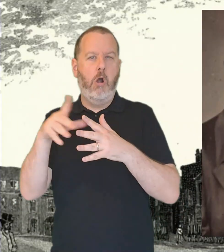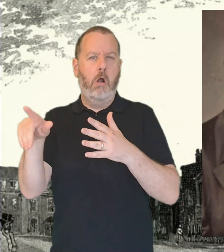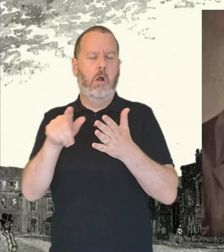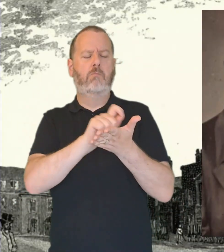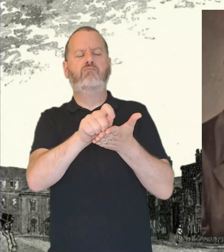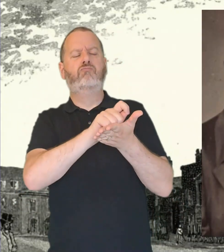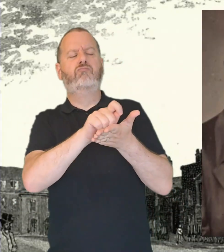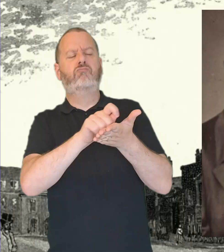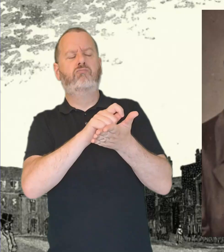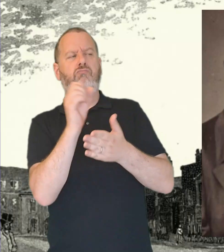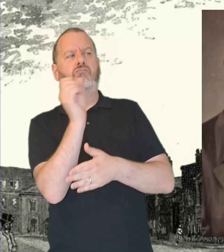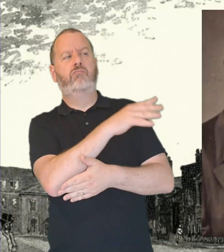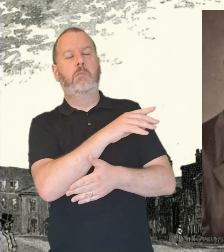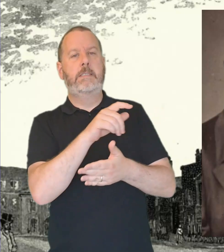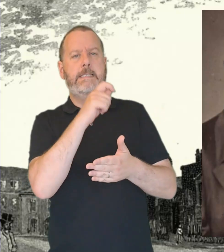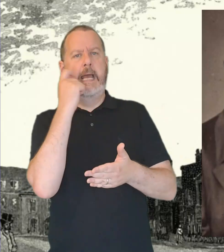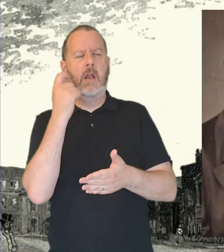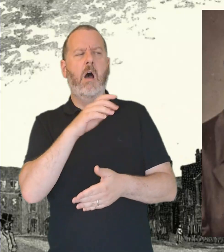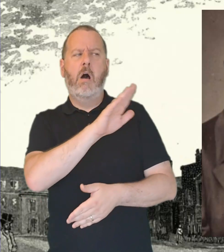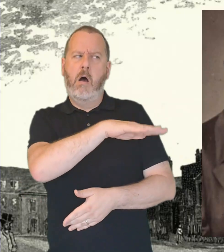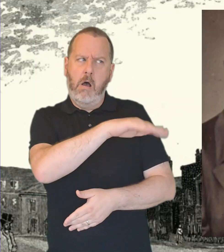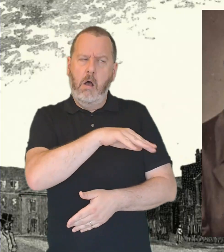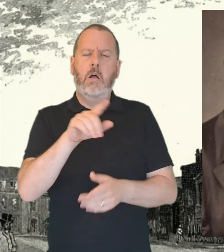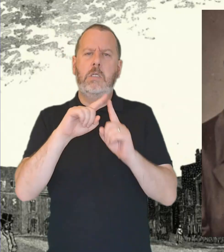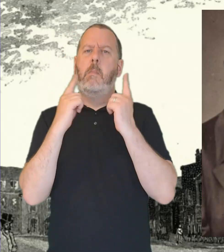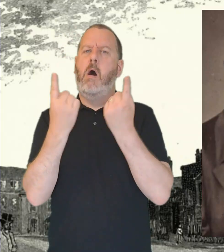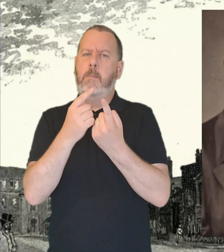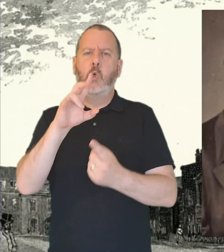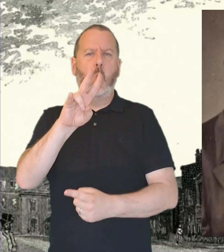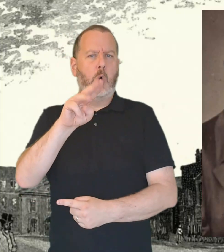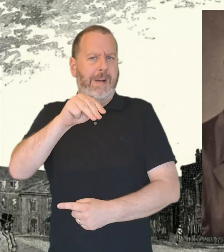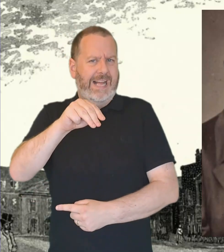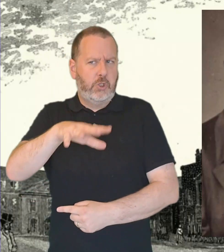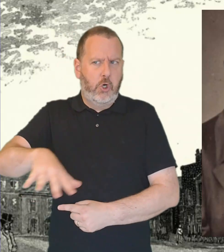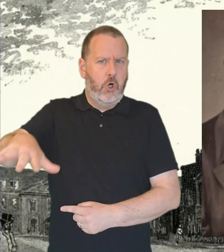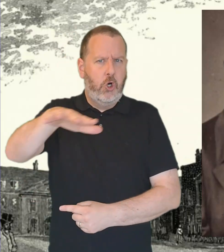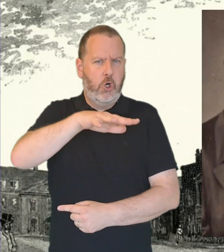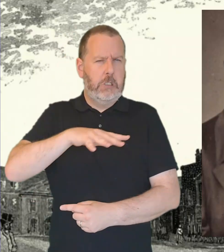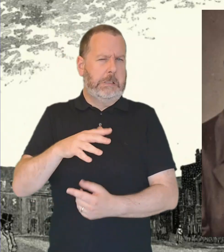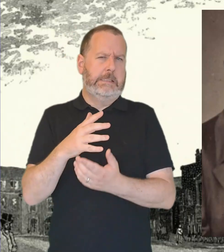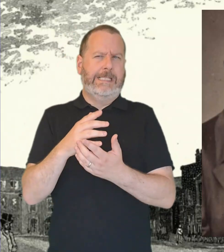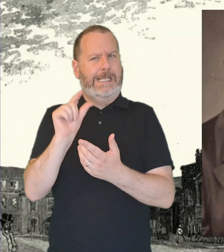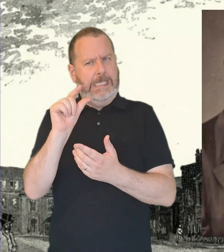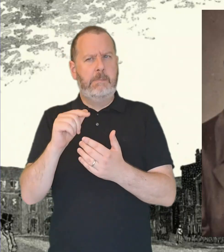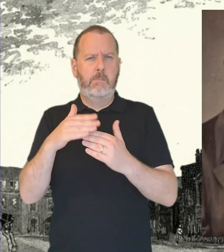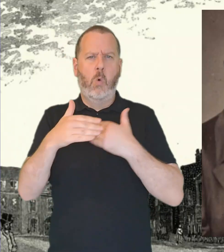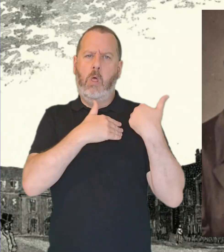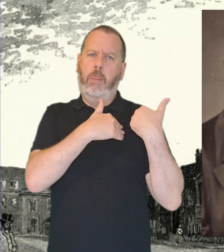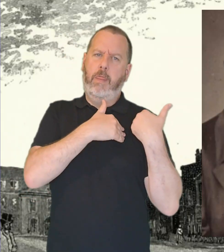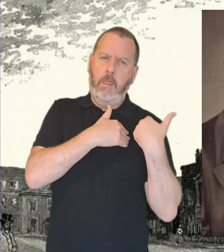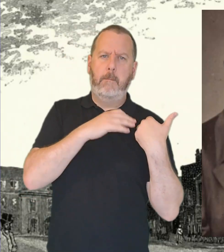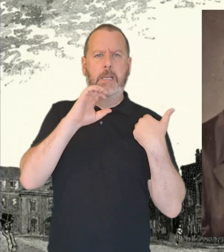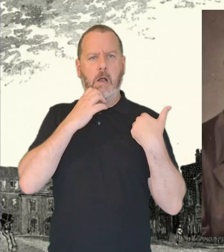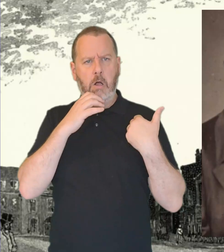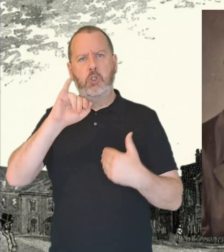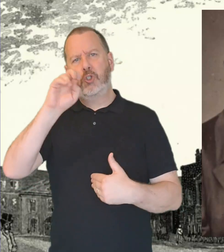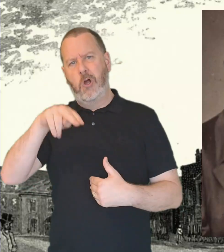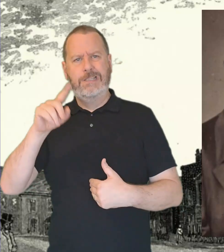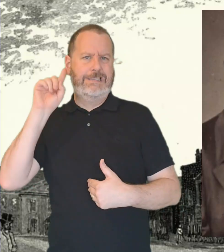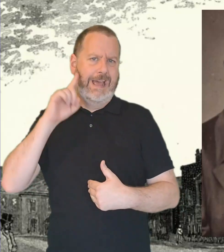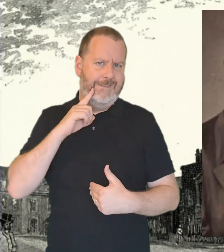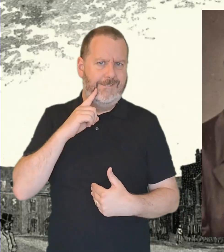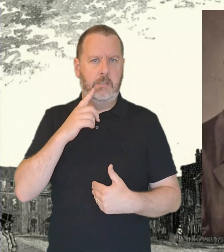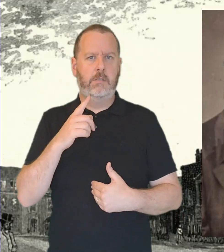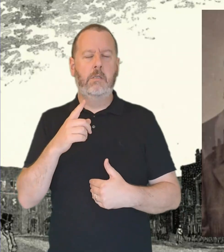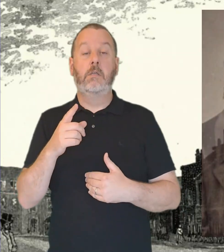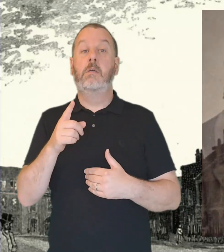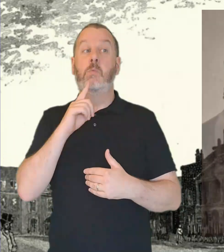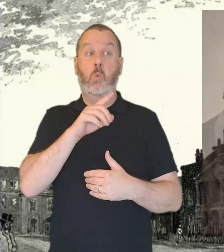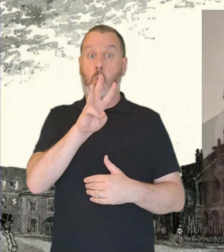having to work more slowly with John Moore at its head.